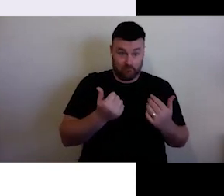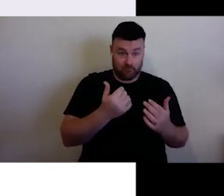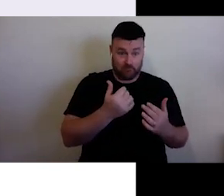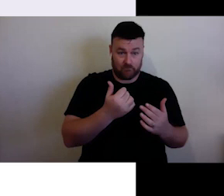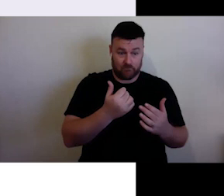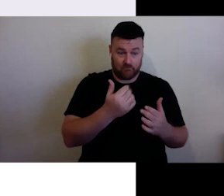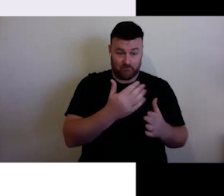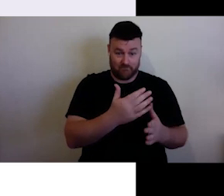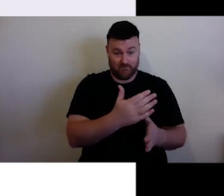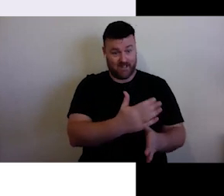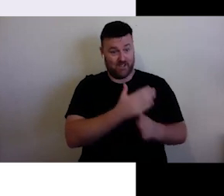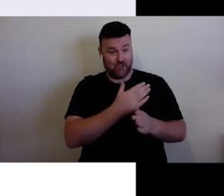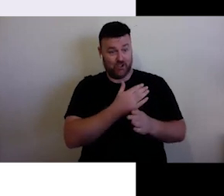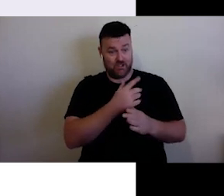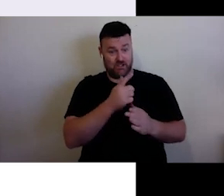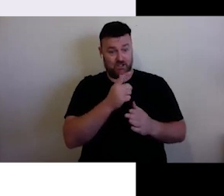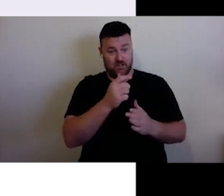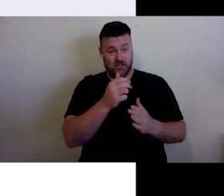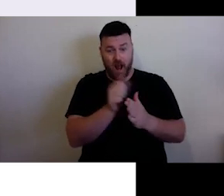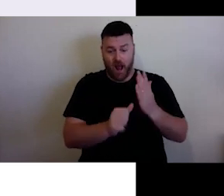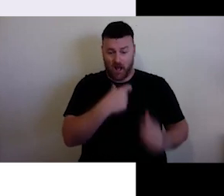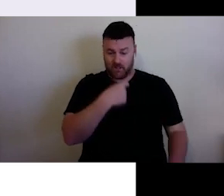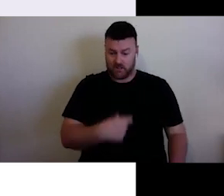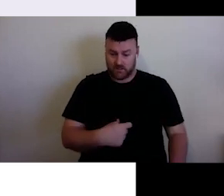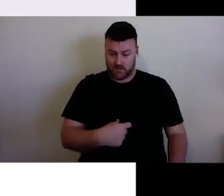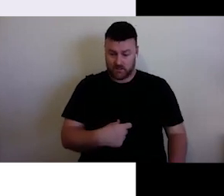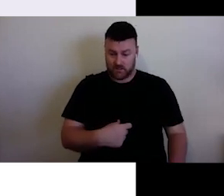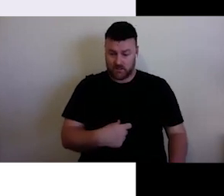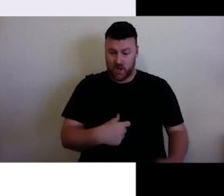that's occurring overseas, you have to take the action in the